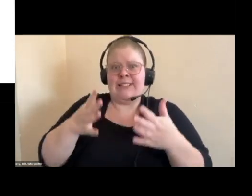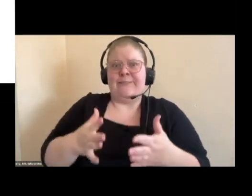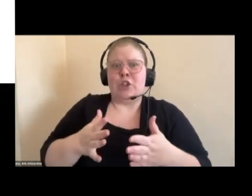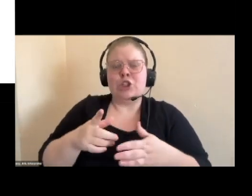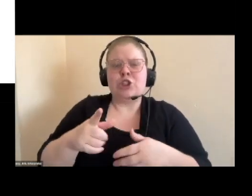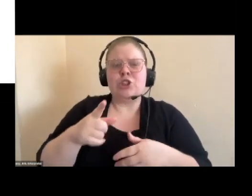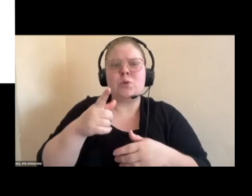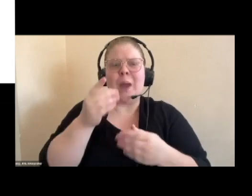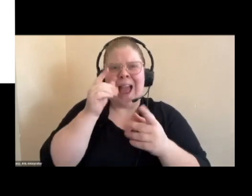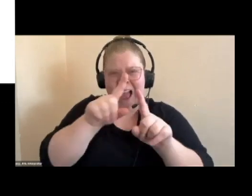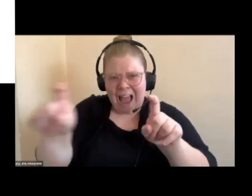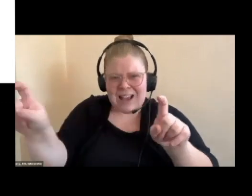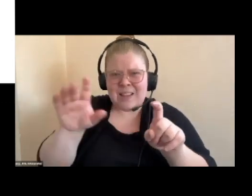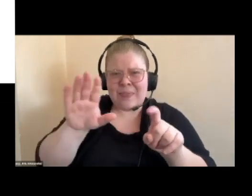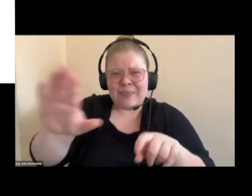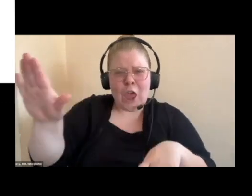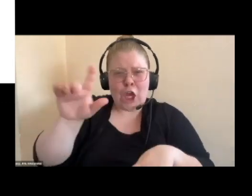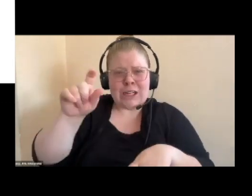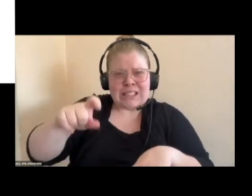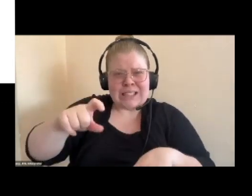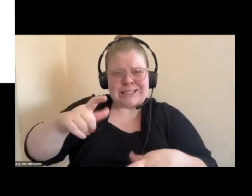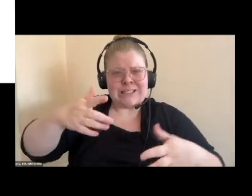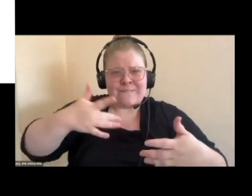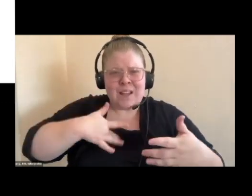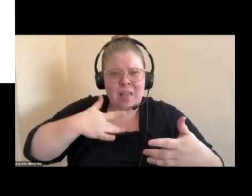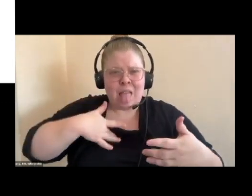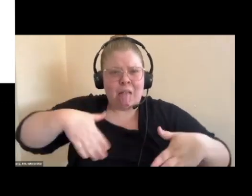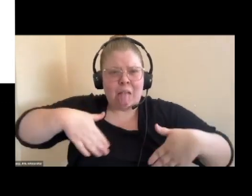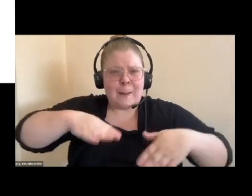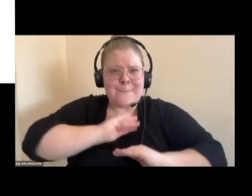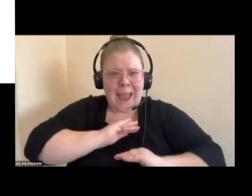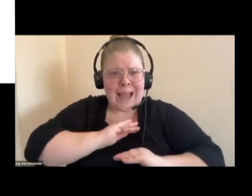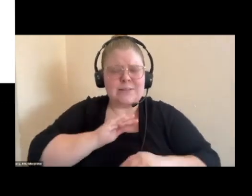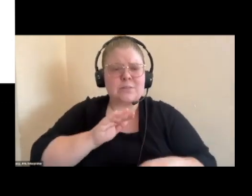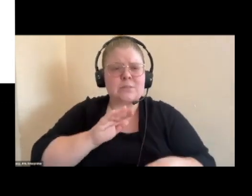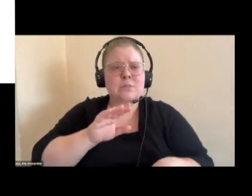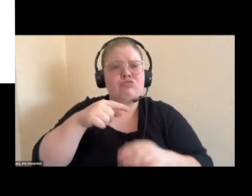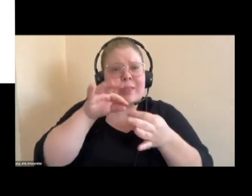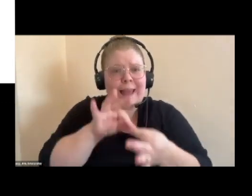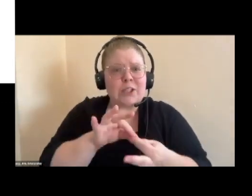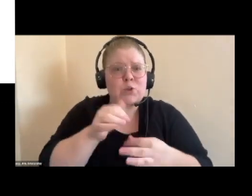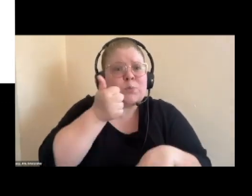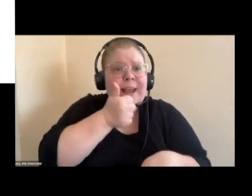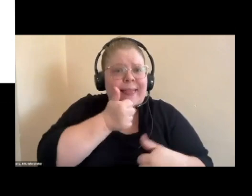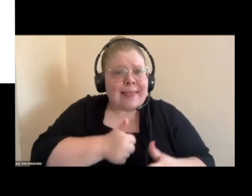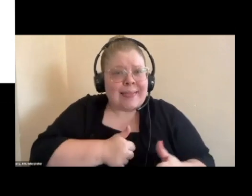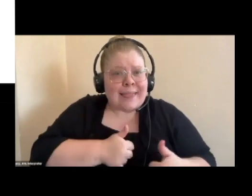And we looked at unmet needs for activities of daily living, personal assistance.